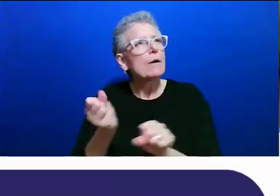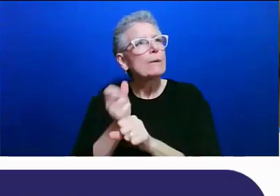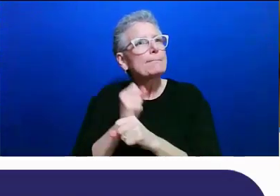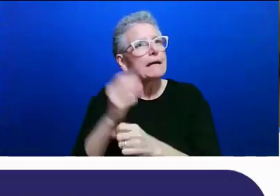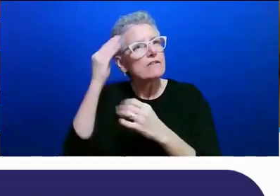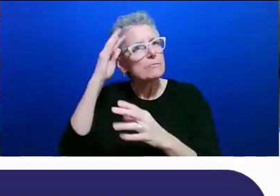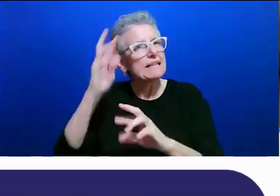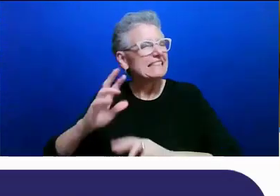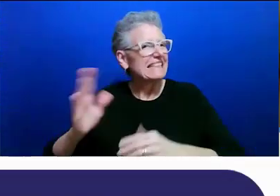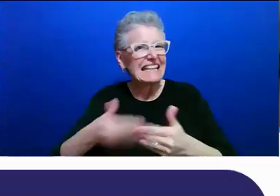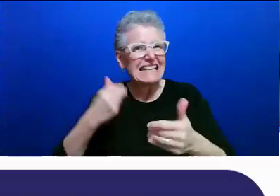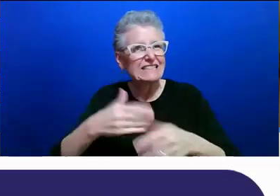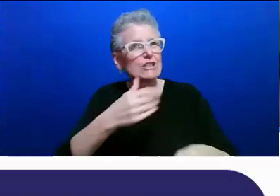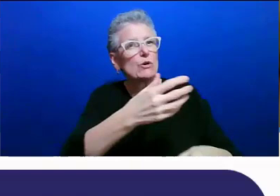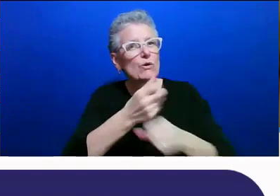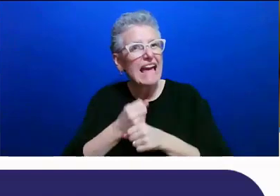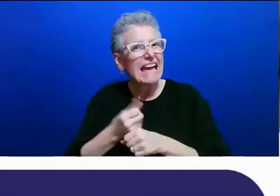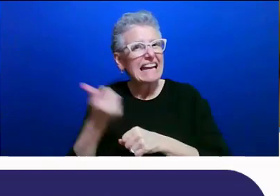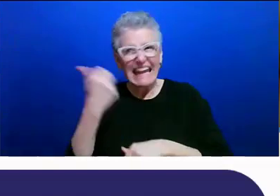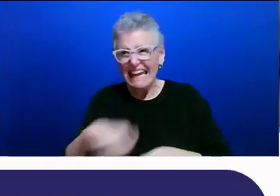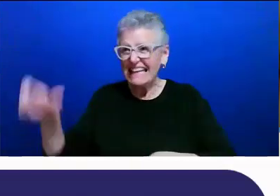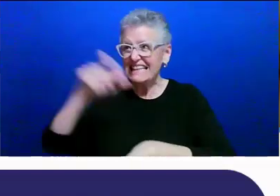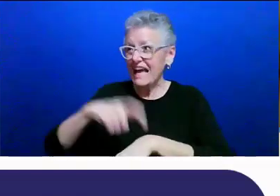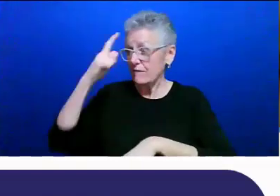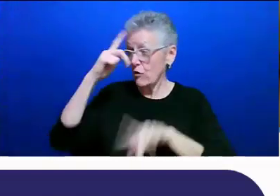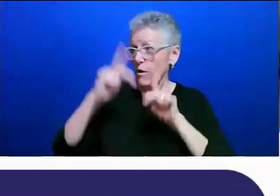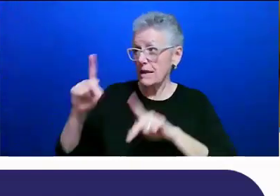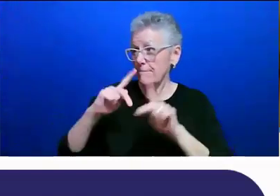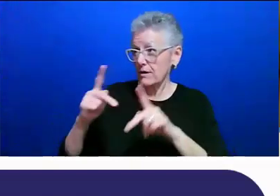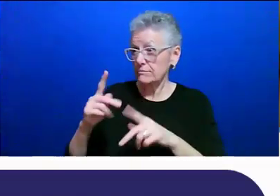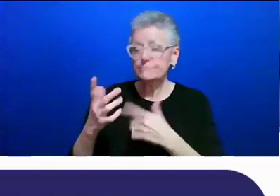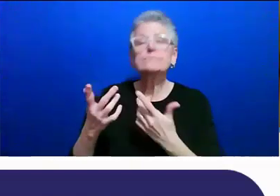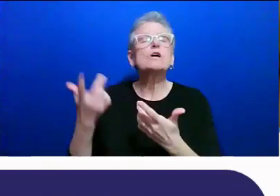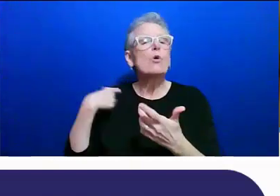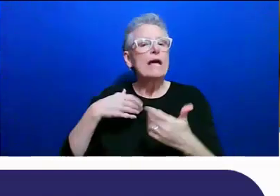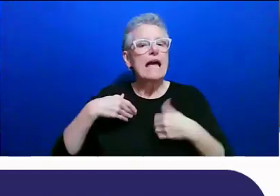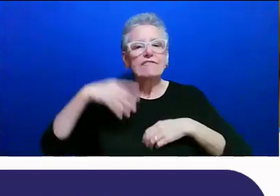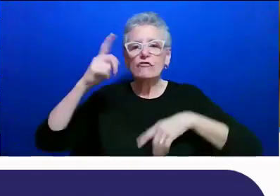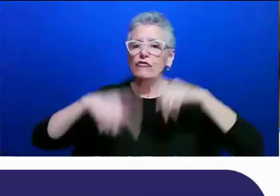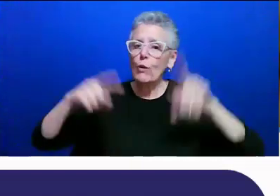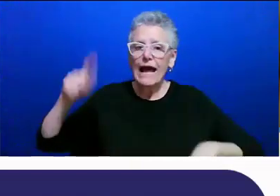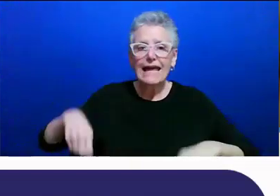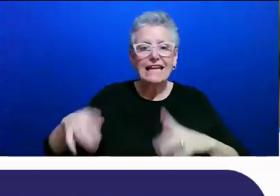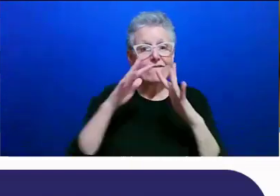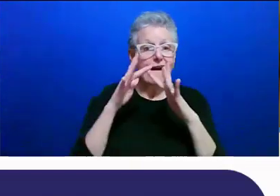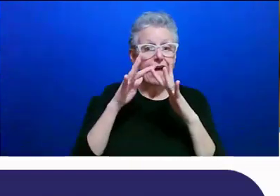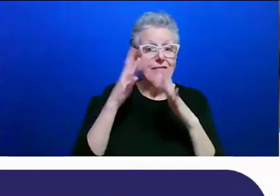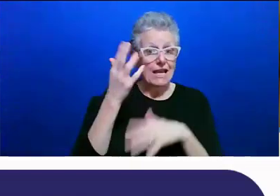to individuals at any time. And so we have a variety of online resources that do that.